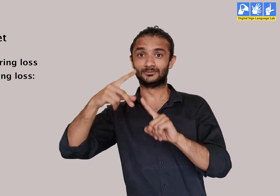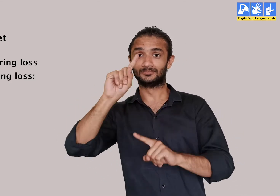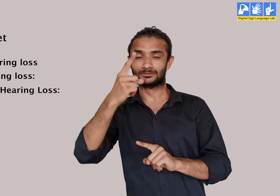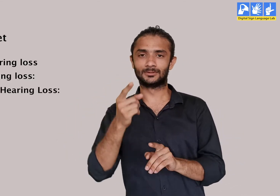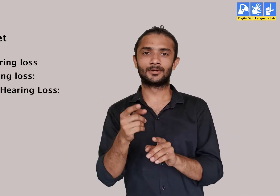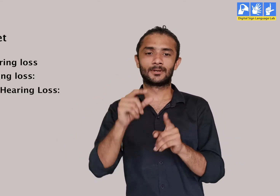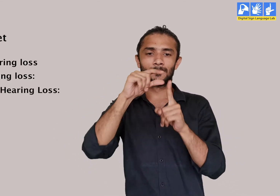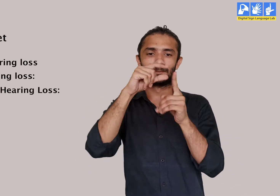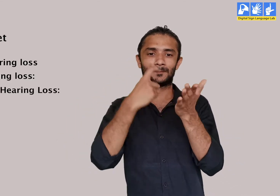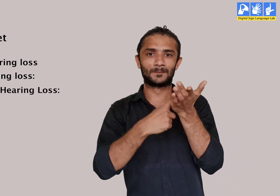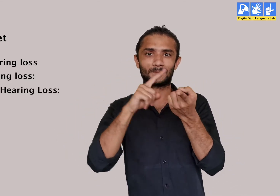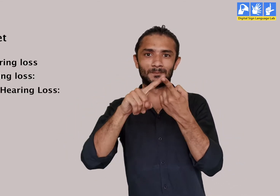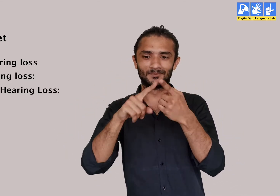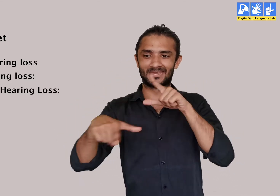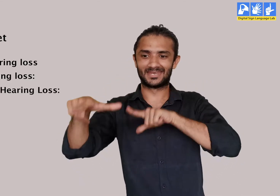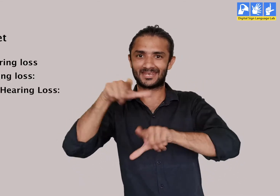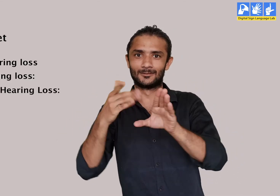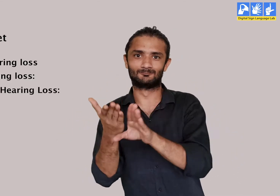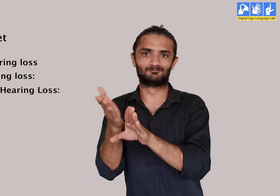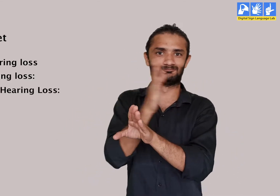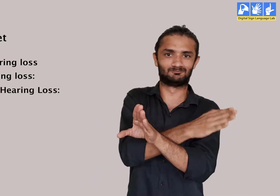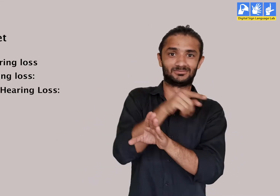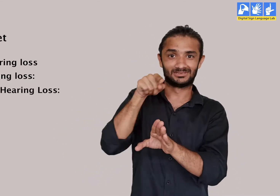Pre-lingual Hearing Loss.